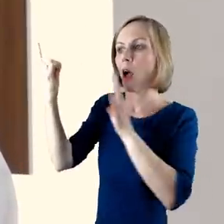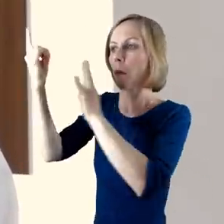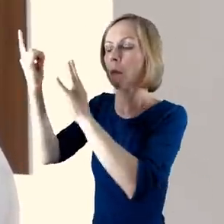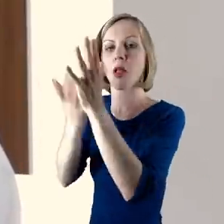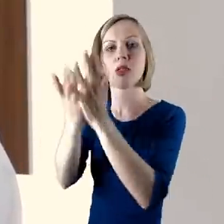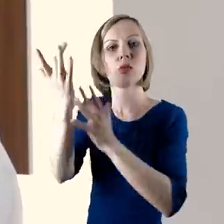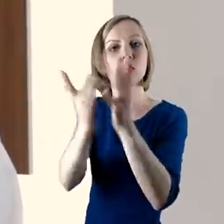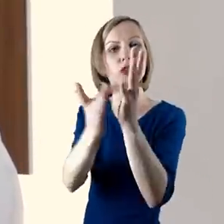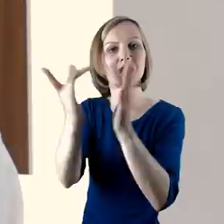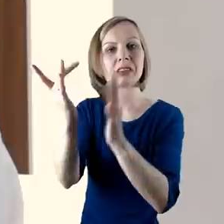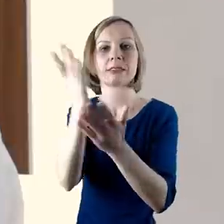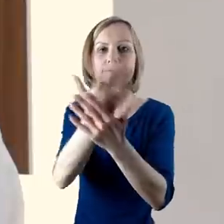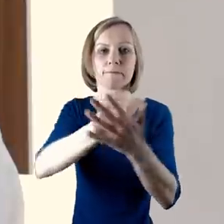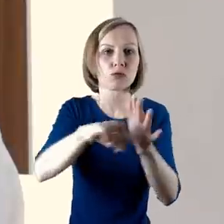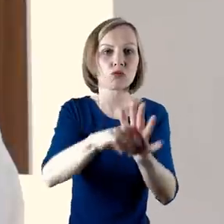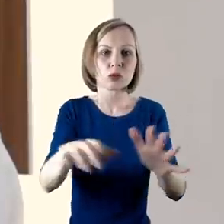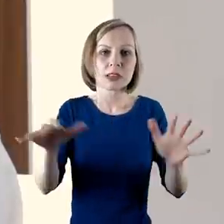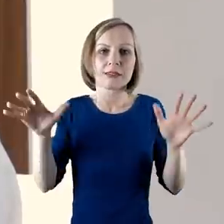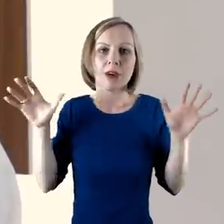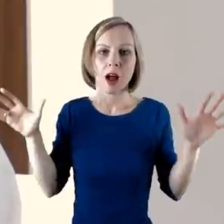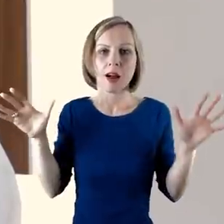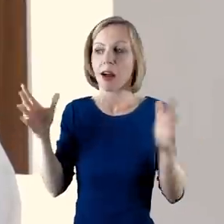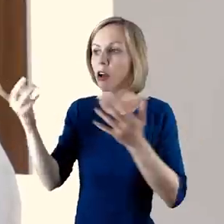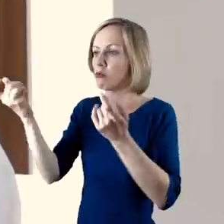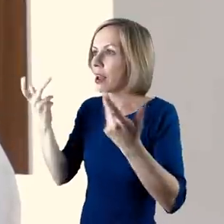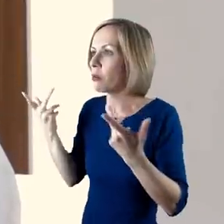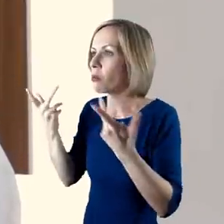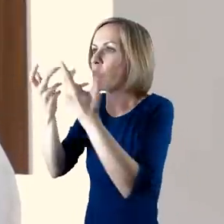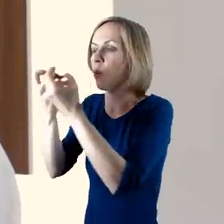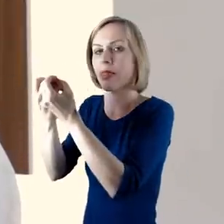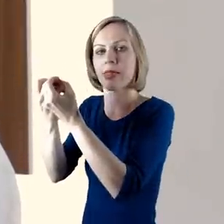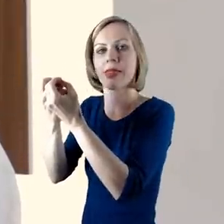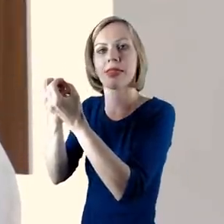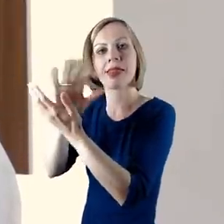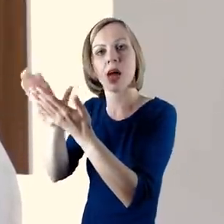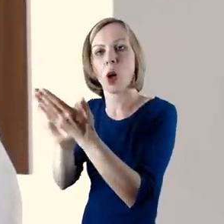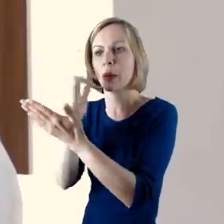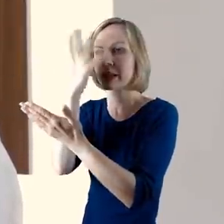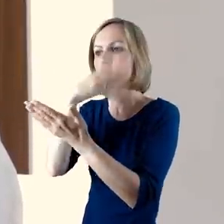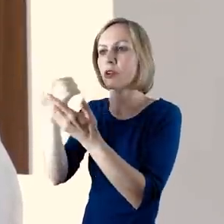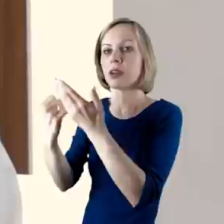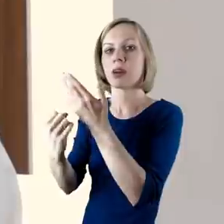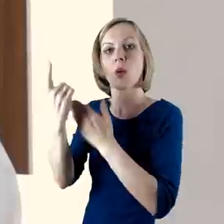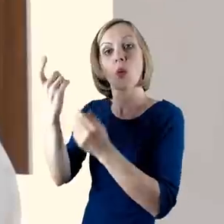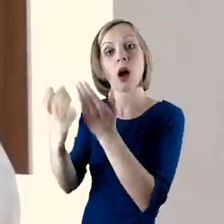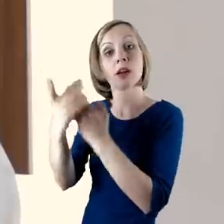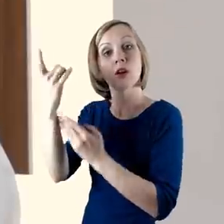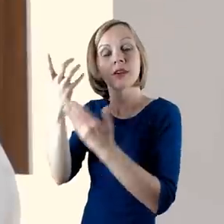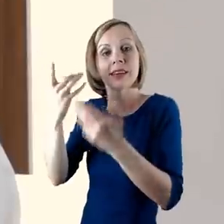and reigns with you in the unity of the Holy Spirit, one God, now and for ever. (All) Amen.